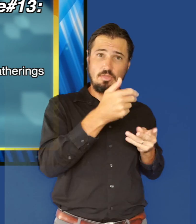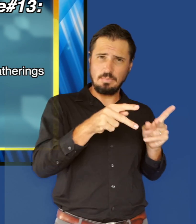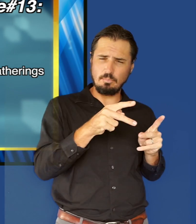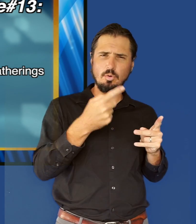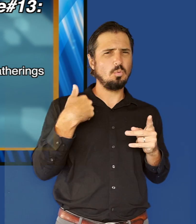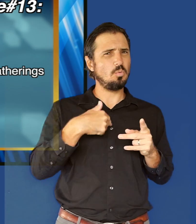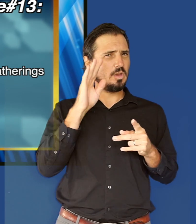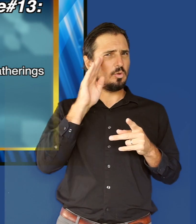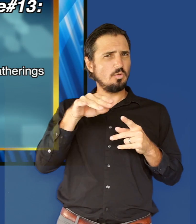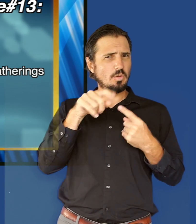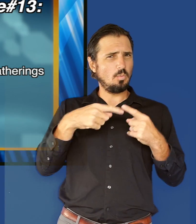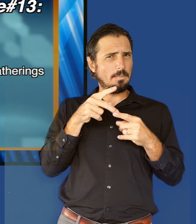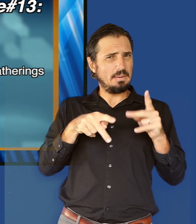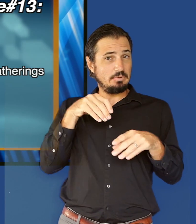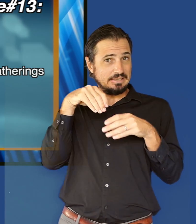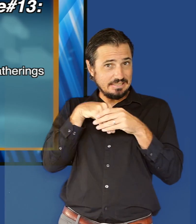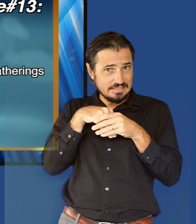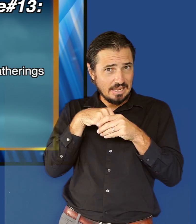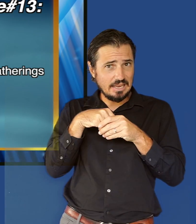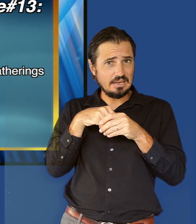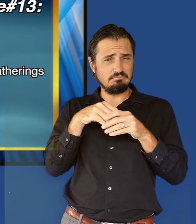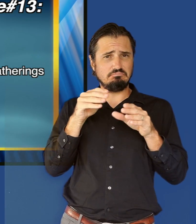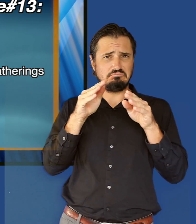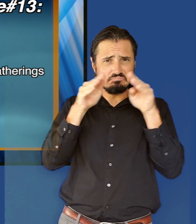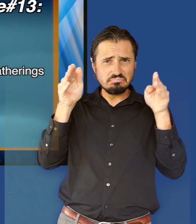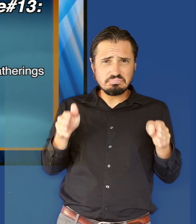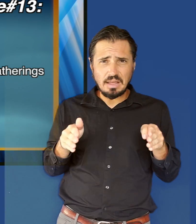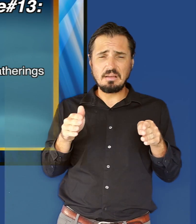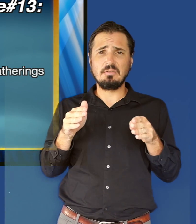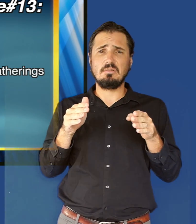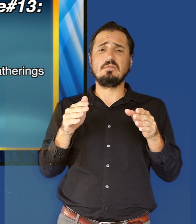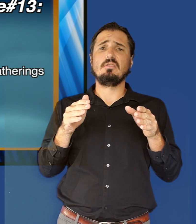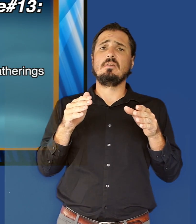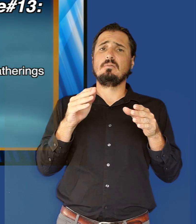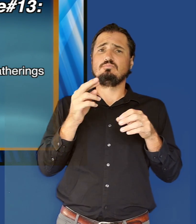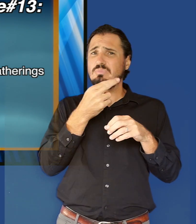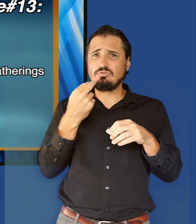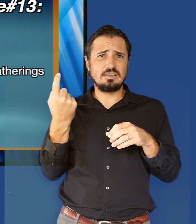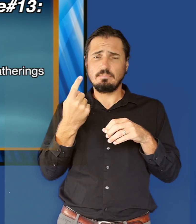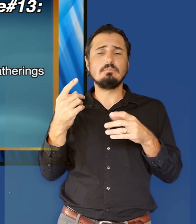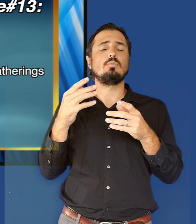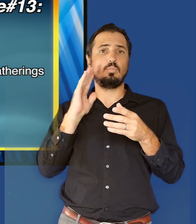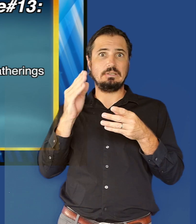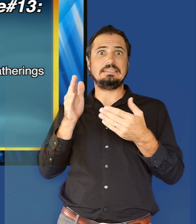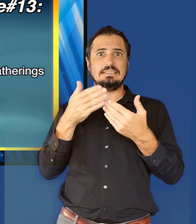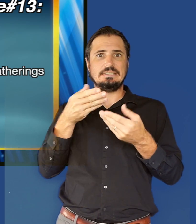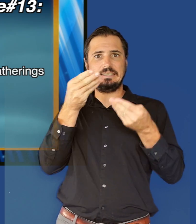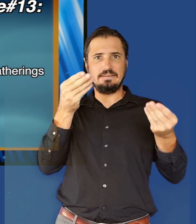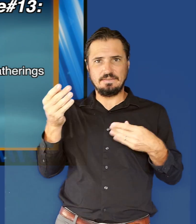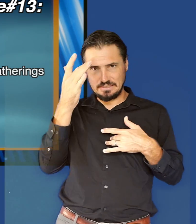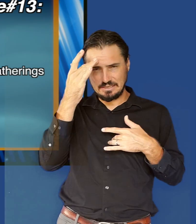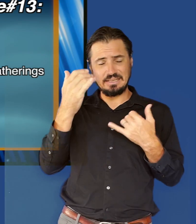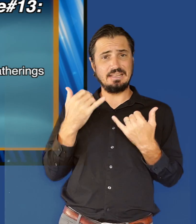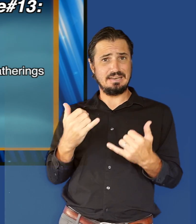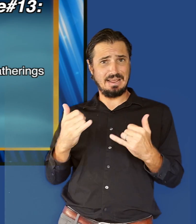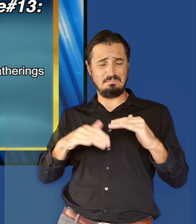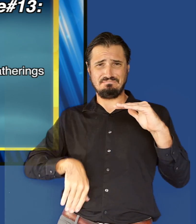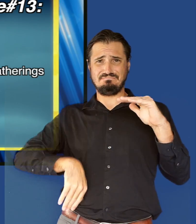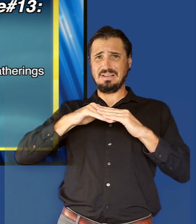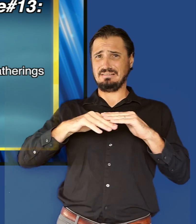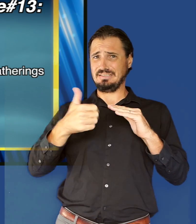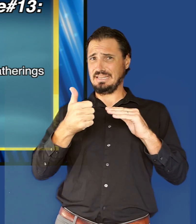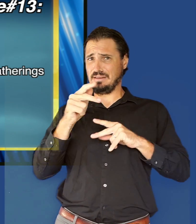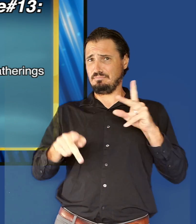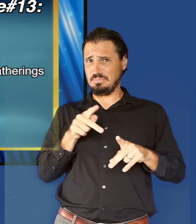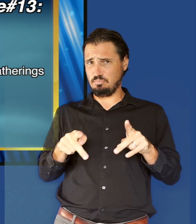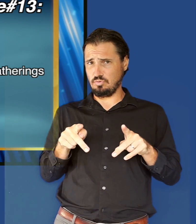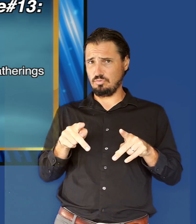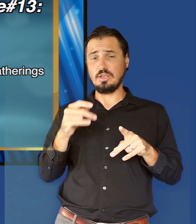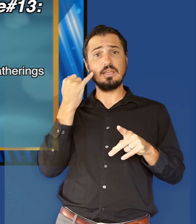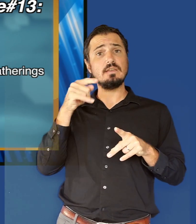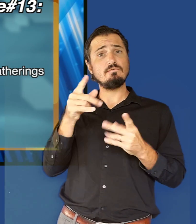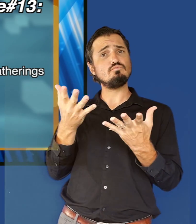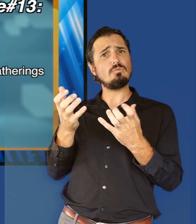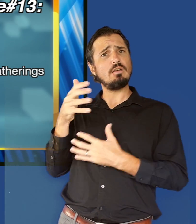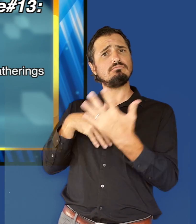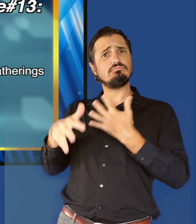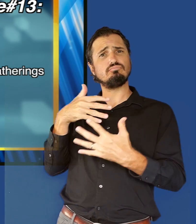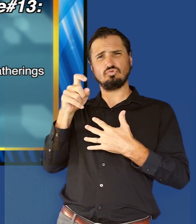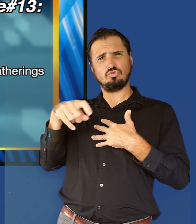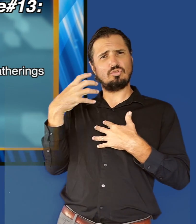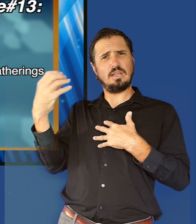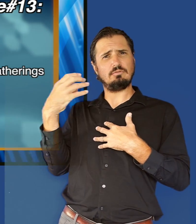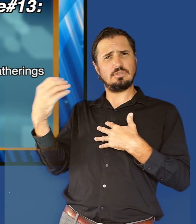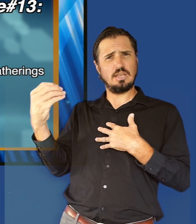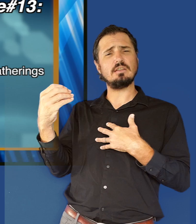risk of disease transmission occurs while indoors, so indoor gatherings are now limited to a maximum of 10 people. If people must gather they should do so outside. Outdoor gatherings